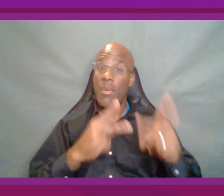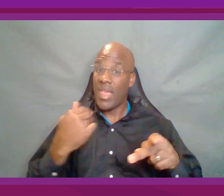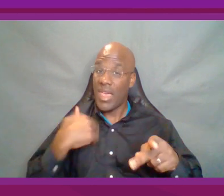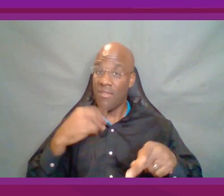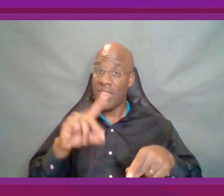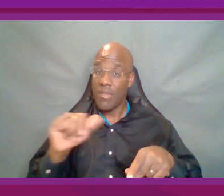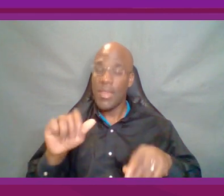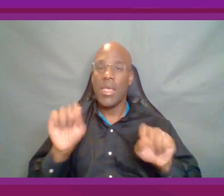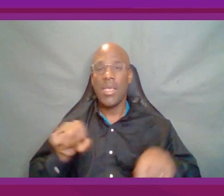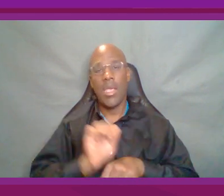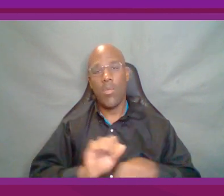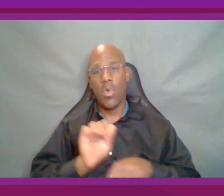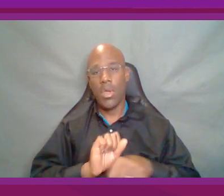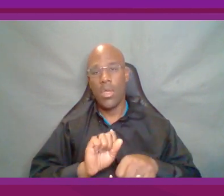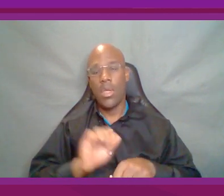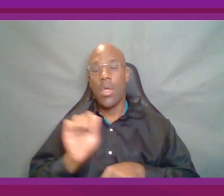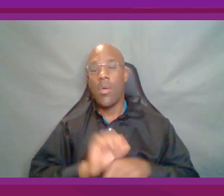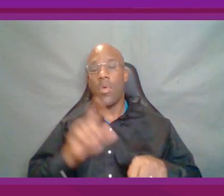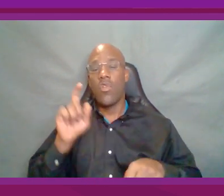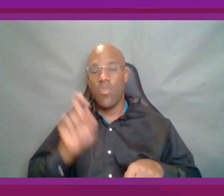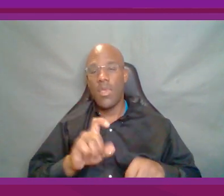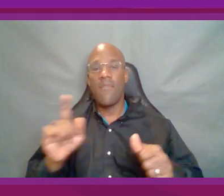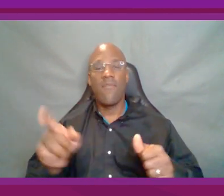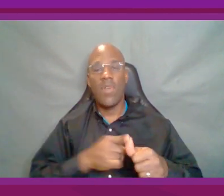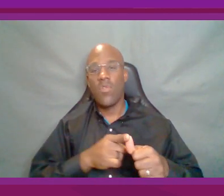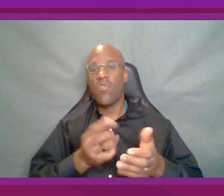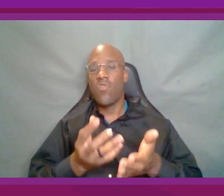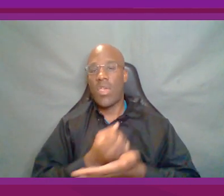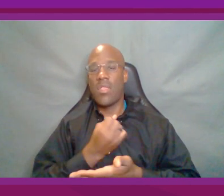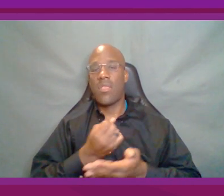and work should be the first opportunity given to all people with disabilities.